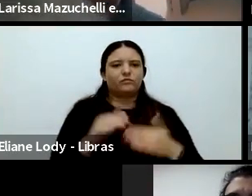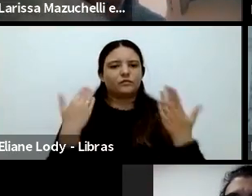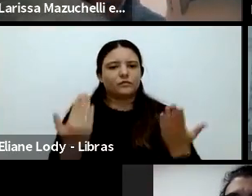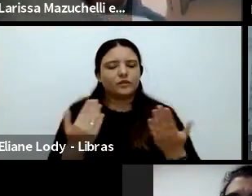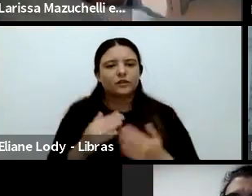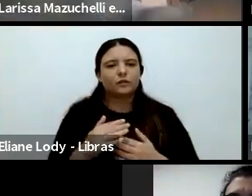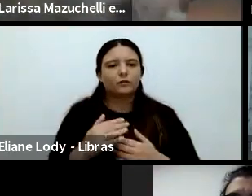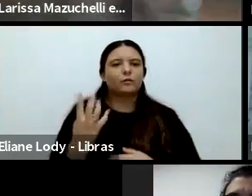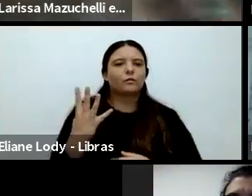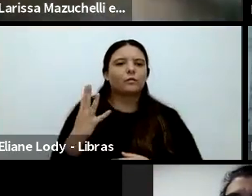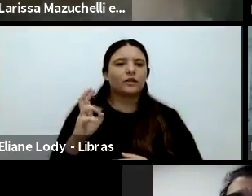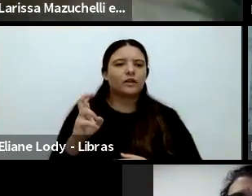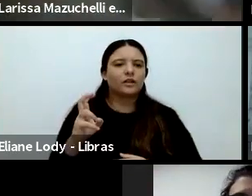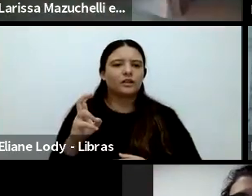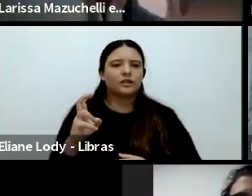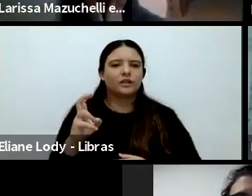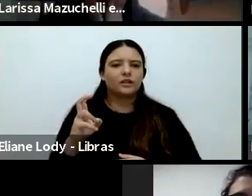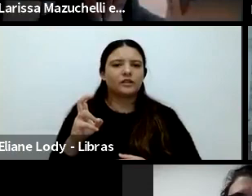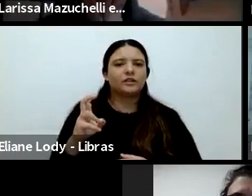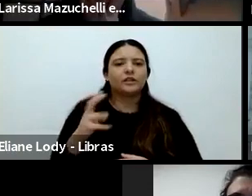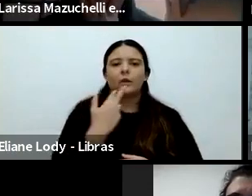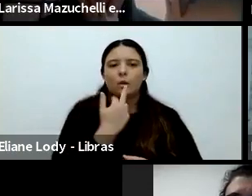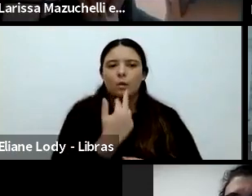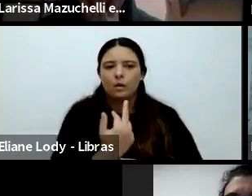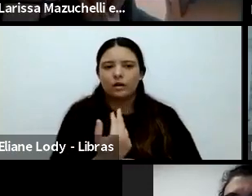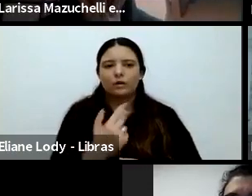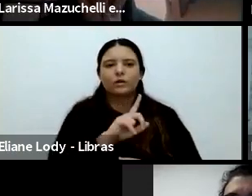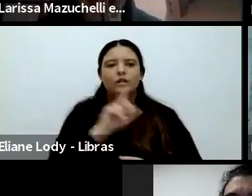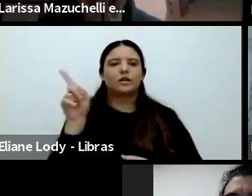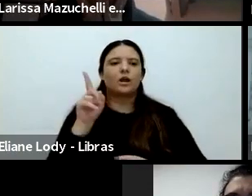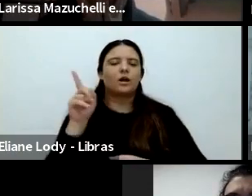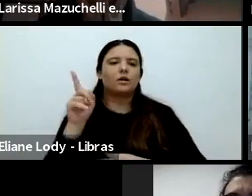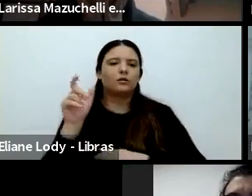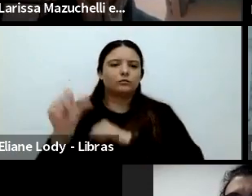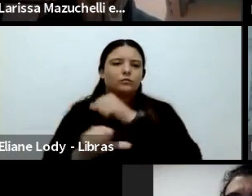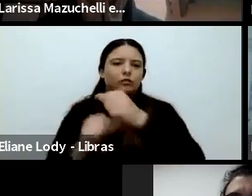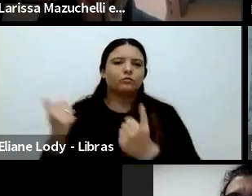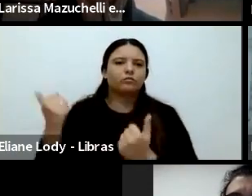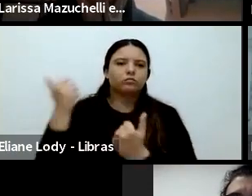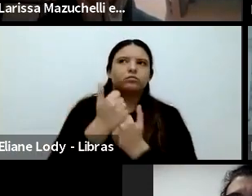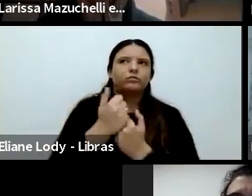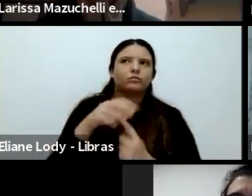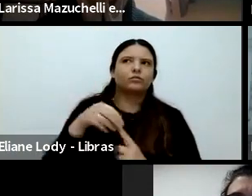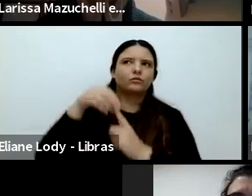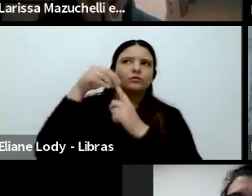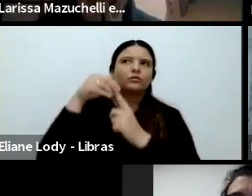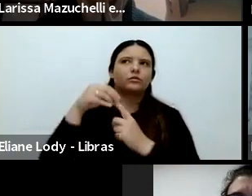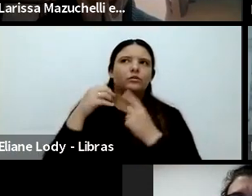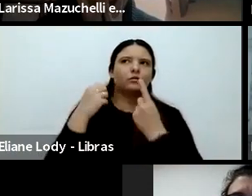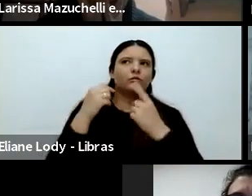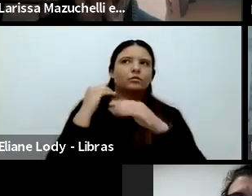, and to take all the like the 45 languages or whatever it was, and 45 languages or whatever it was, and modernize it. The Soviet Union stretches across Soviet Union stretches across